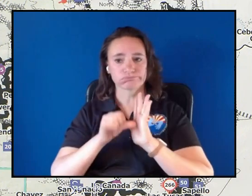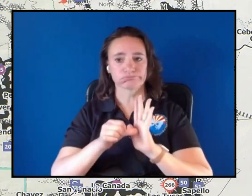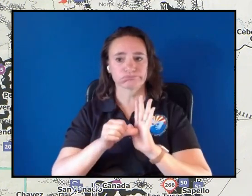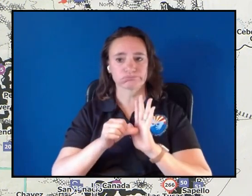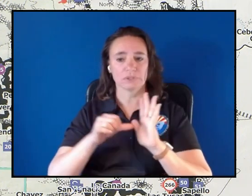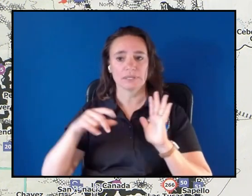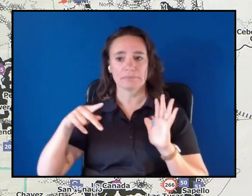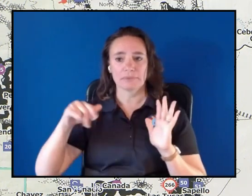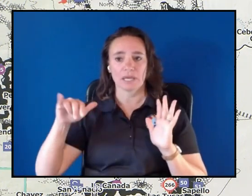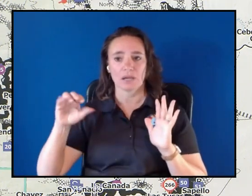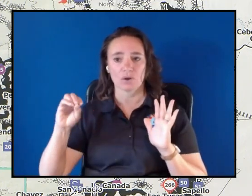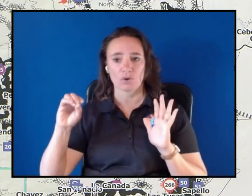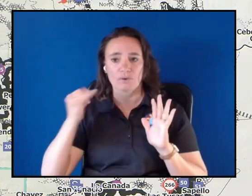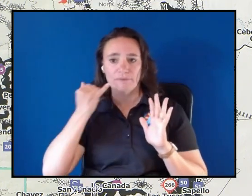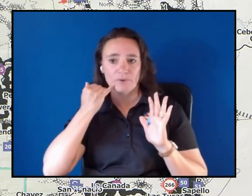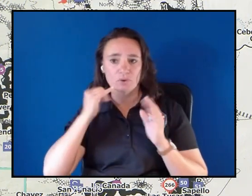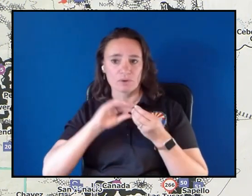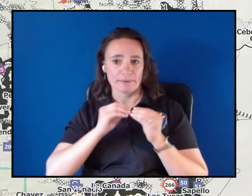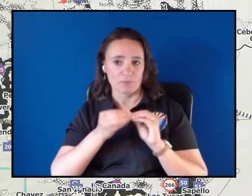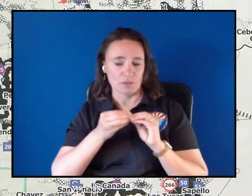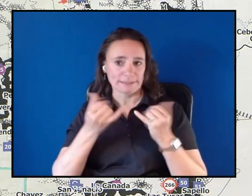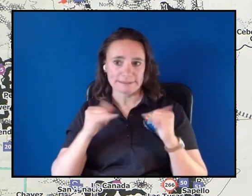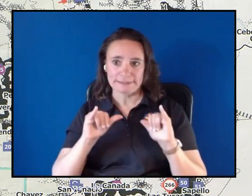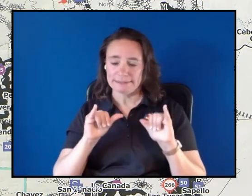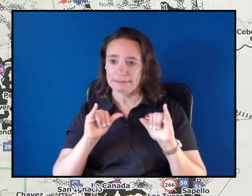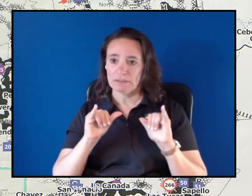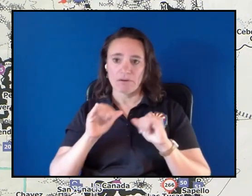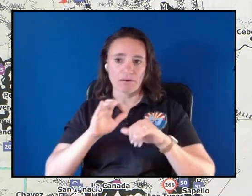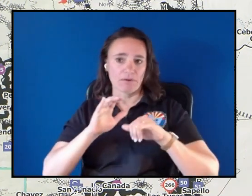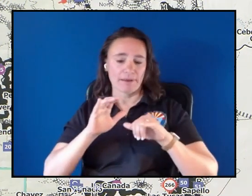You can still call in to those to